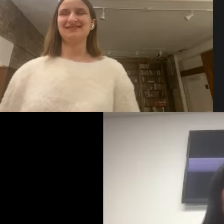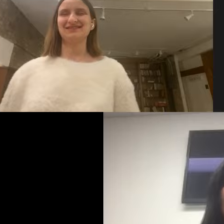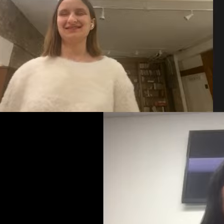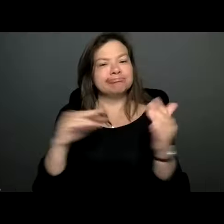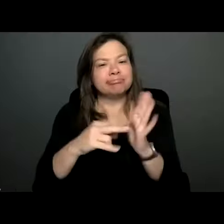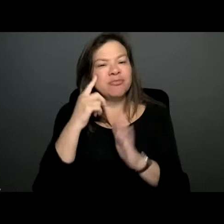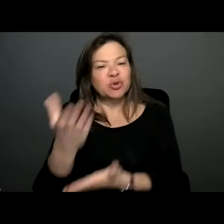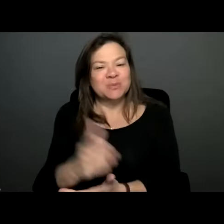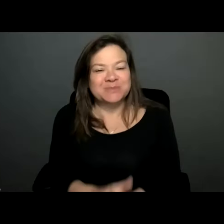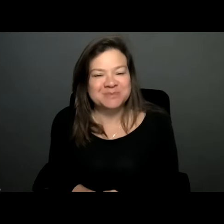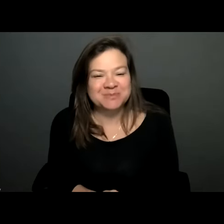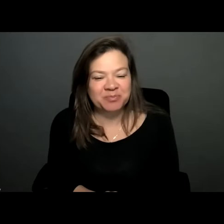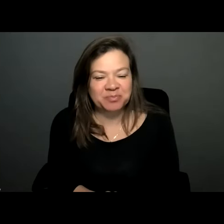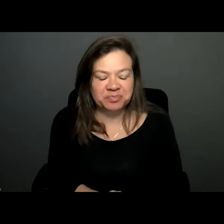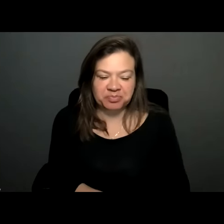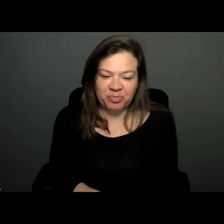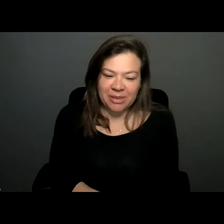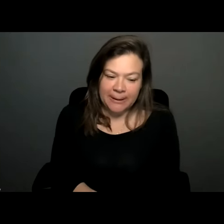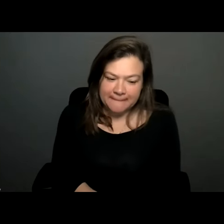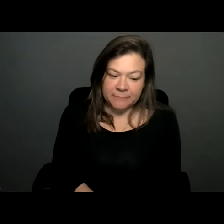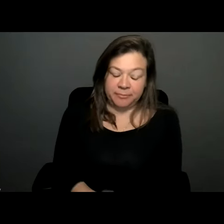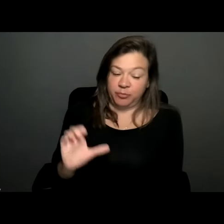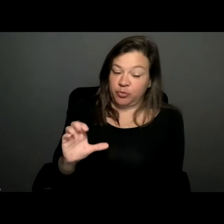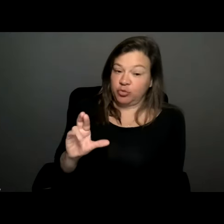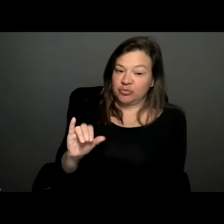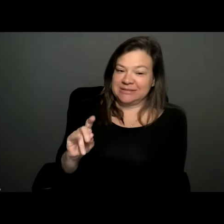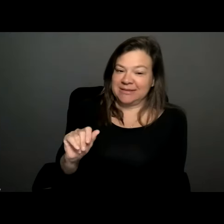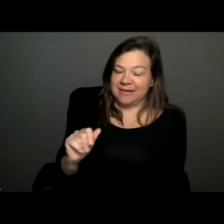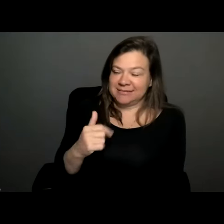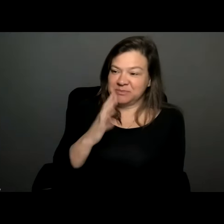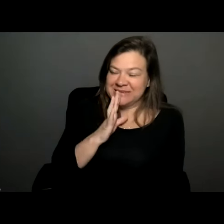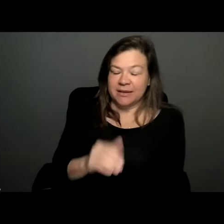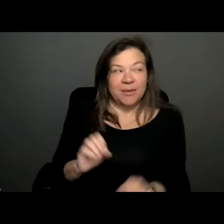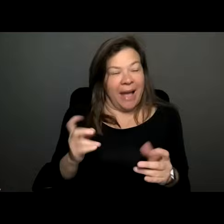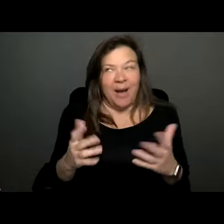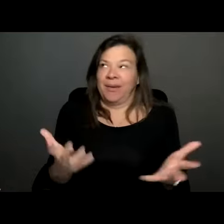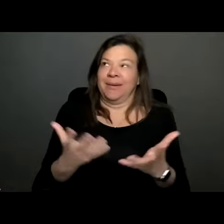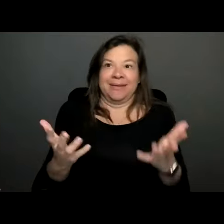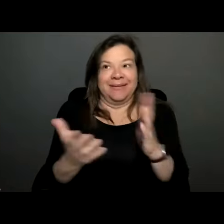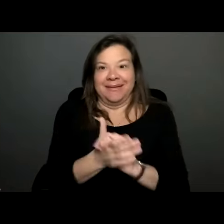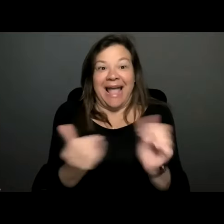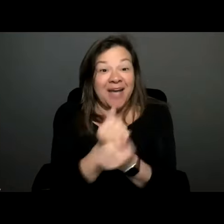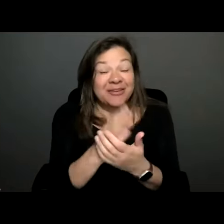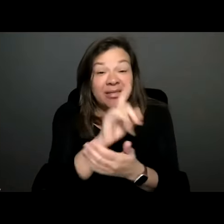So, excuse me. Oh my gosh. So everything that the two of you have said really,